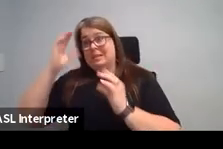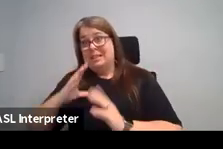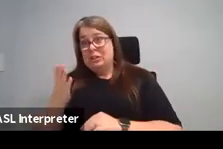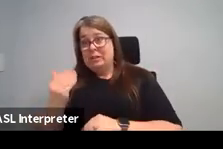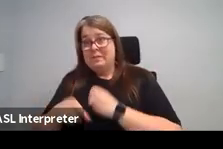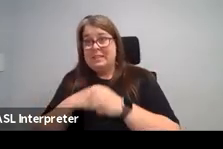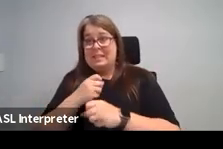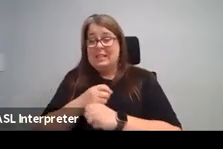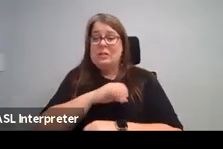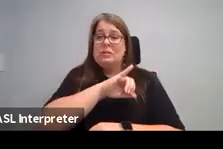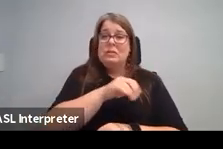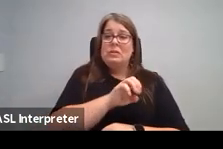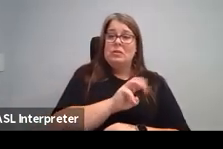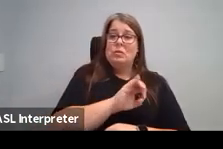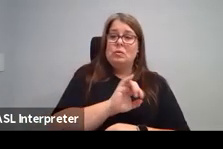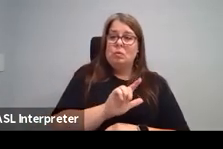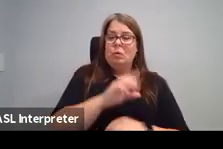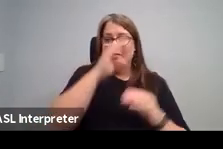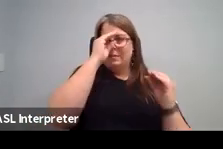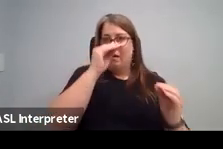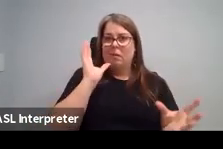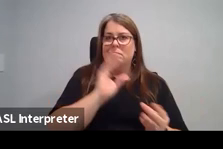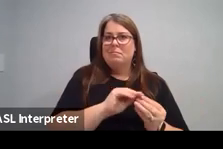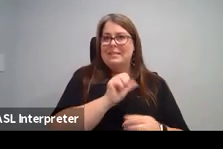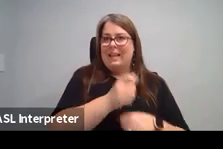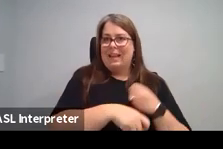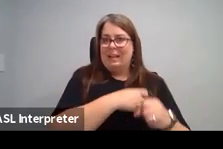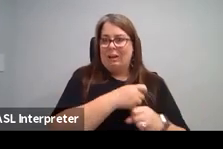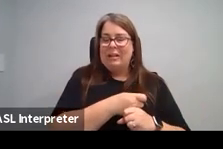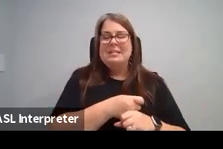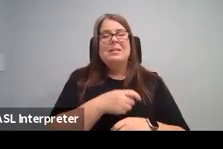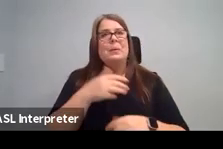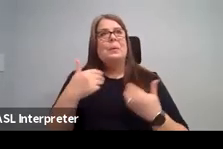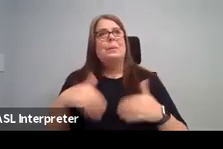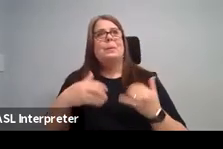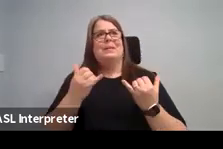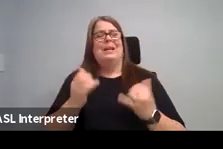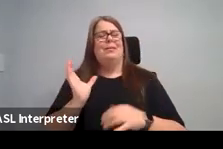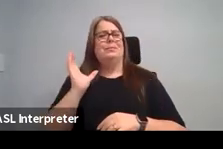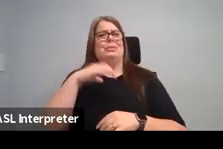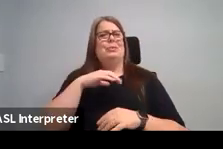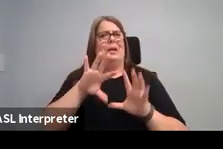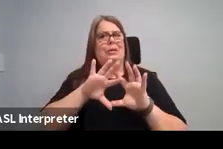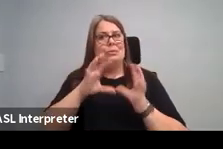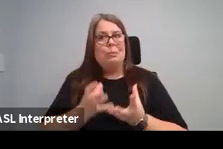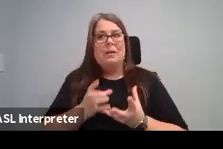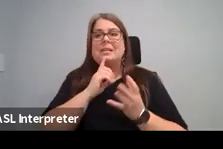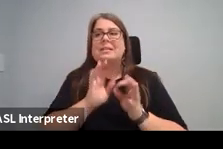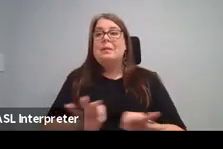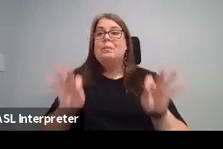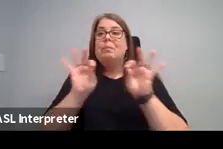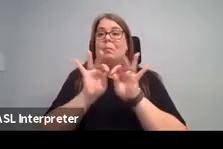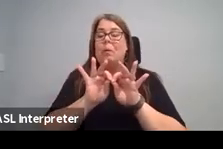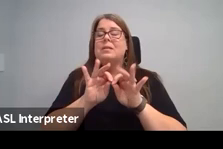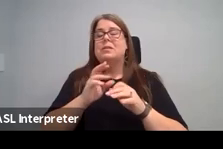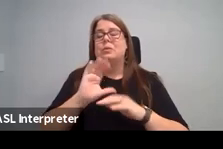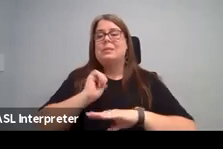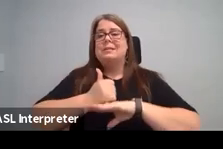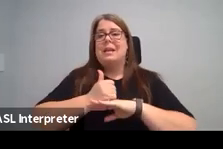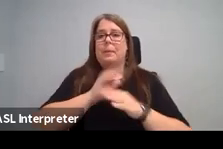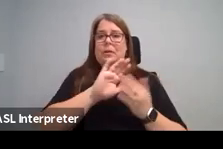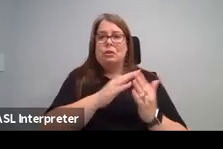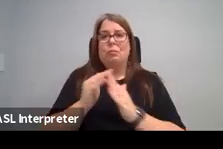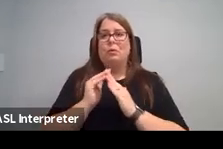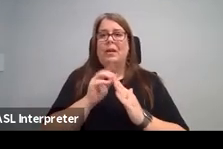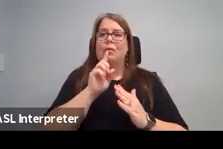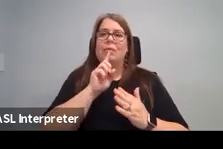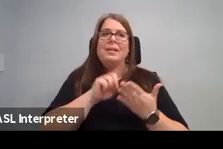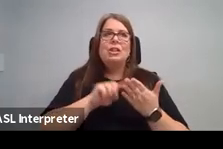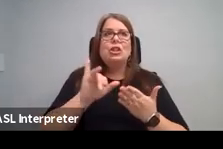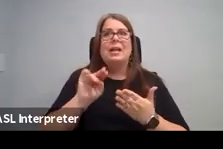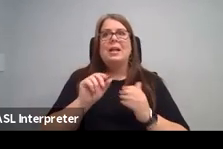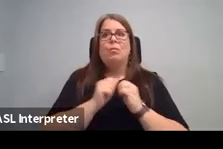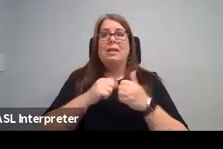Allison Frenzel : One of the things that is essential, especially in this strange world we're living in is building community and building in some time just to do check ins. So this is a fun way to do that with your students. I'm